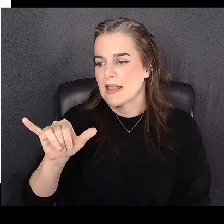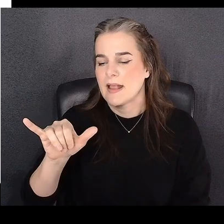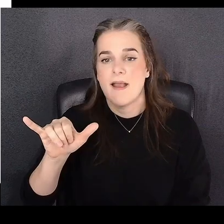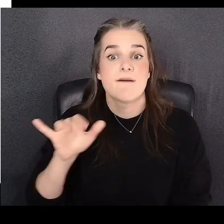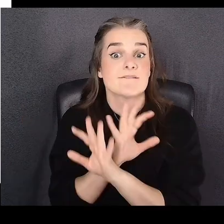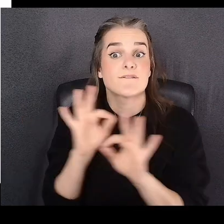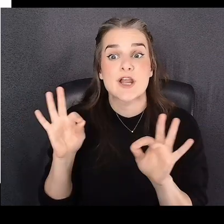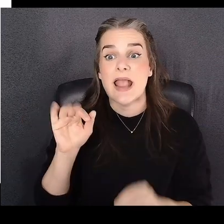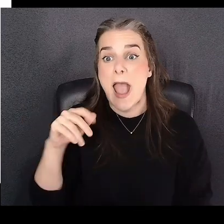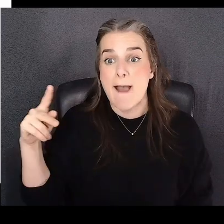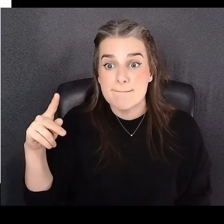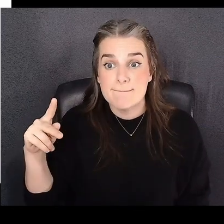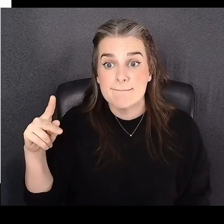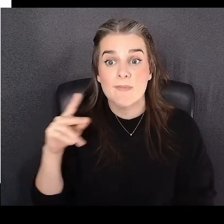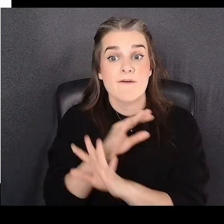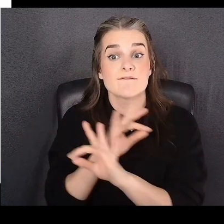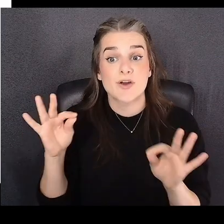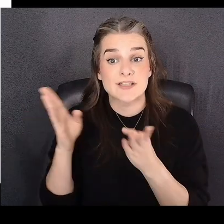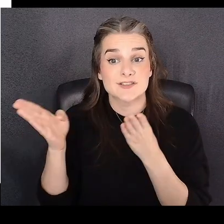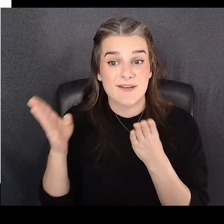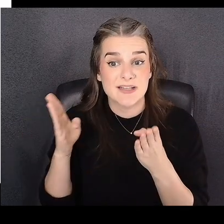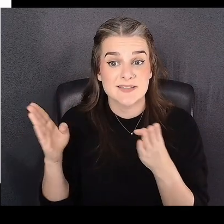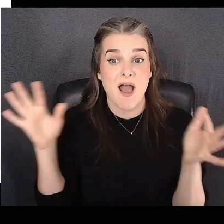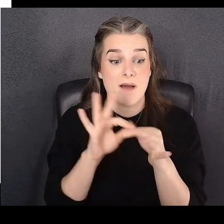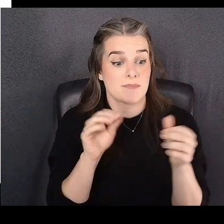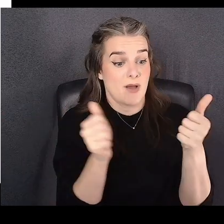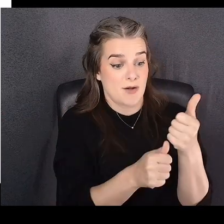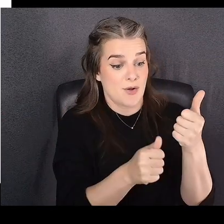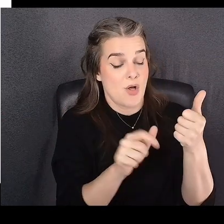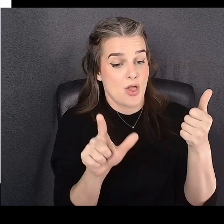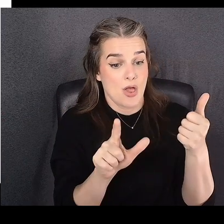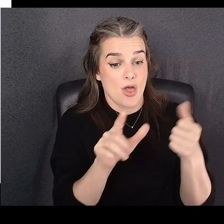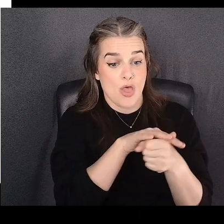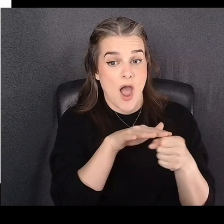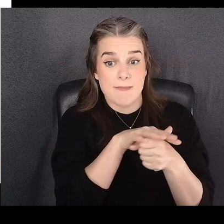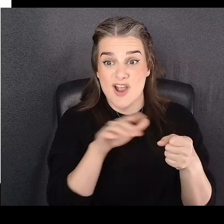It is connected with your local library. And you can just sign up right on there.